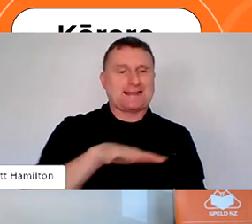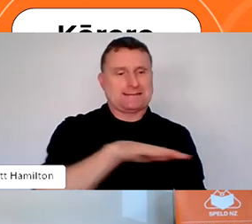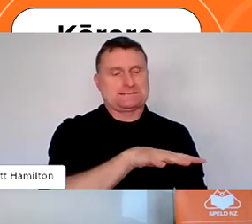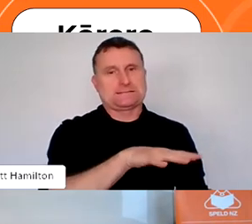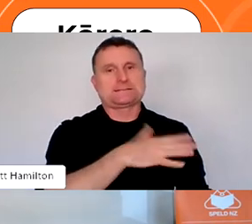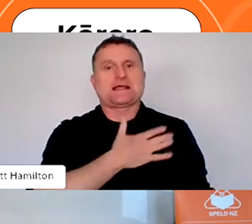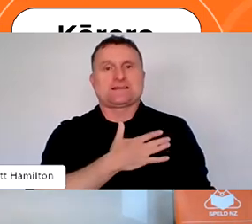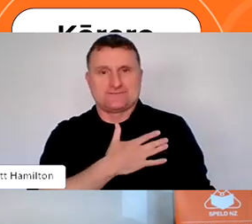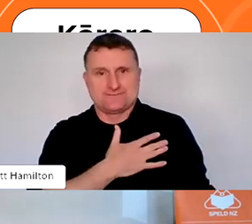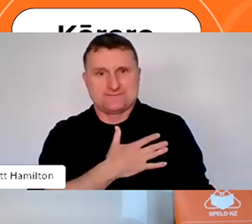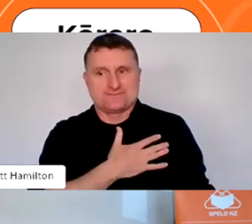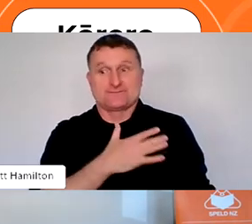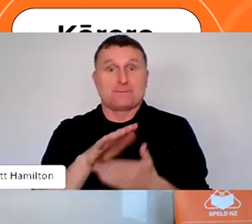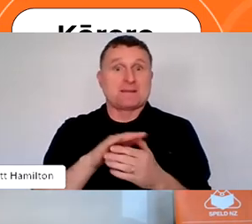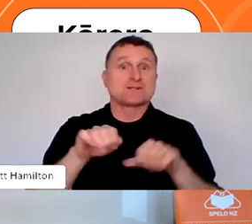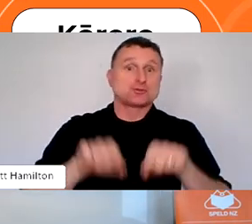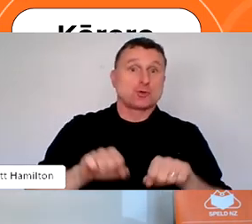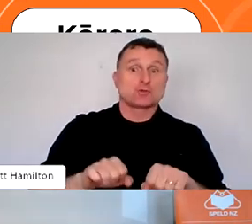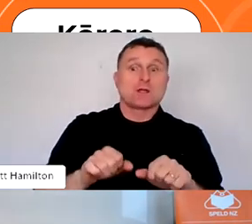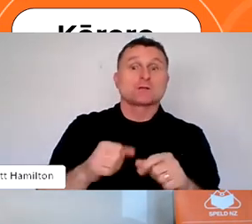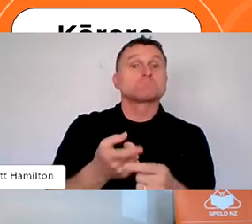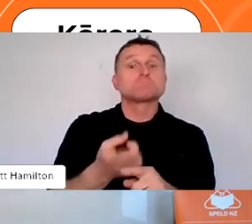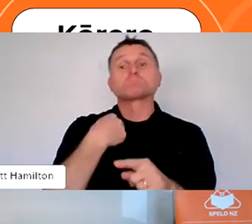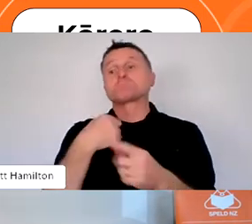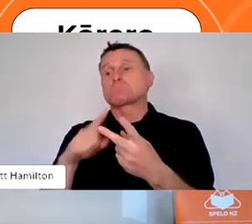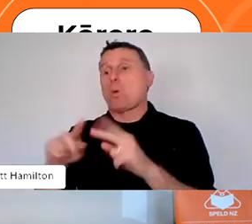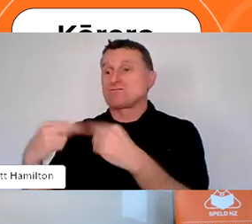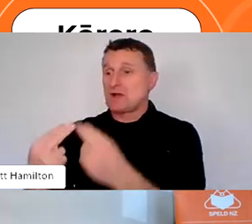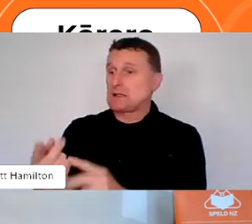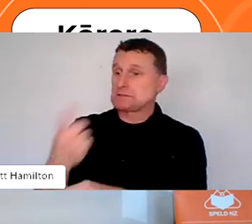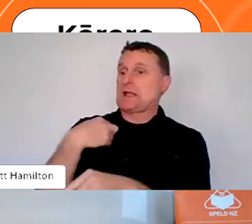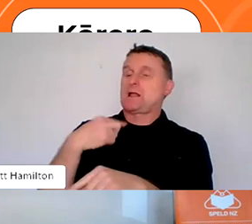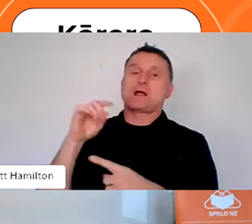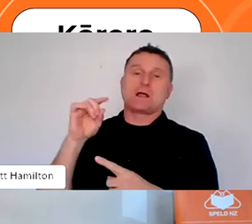voice, whānau voice is heard is really essential. Awesome, thank